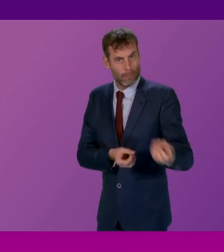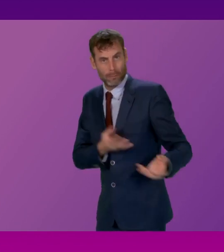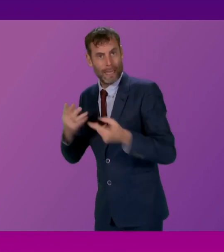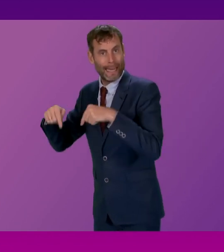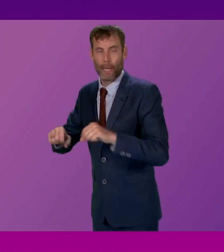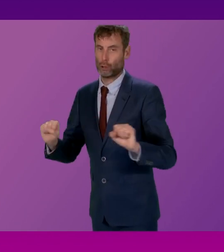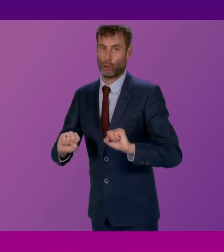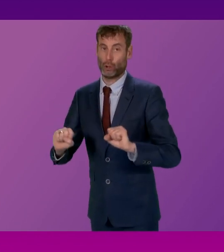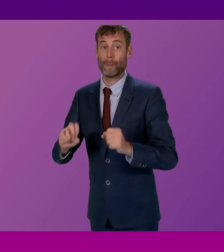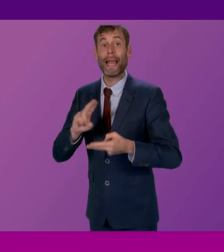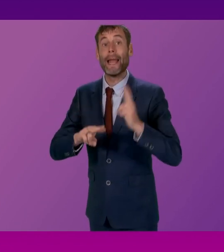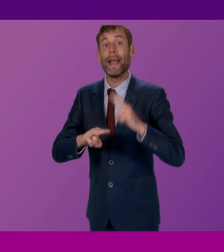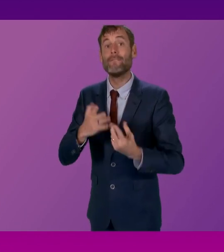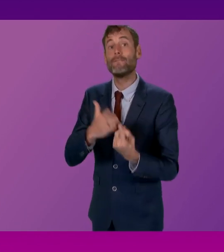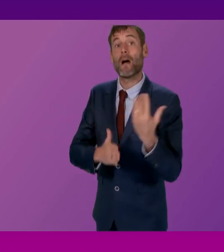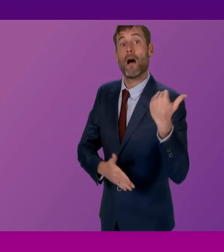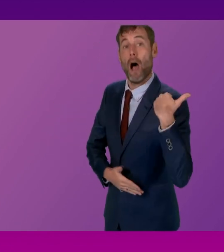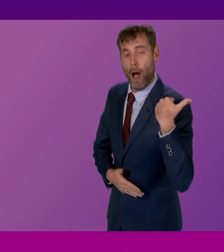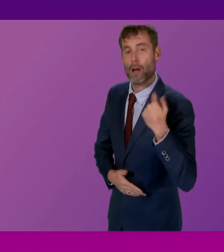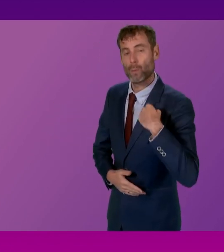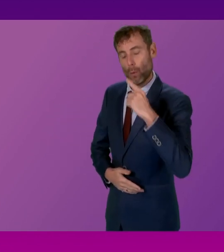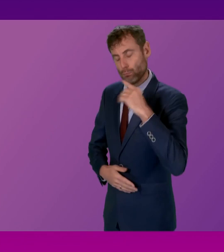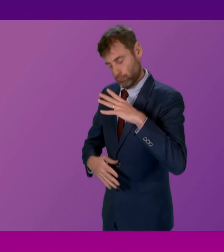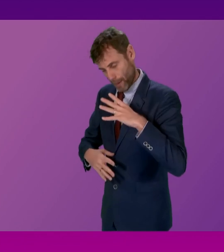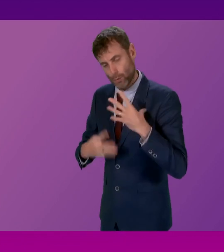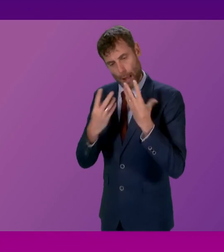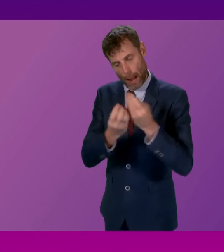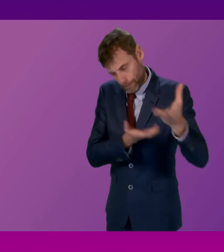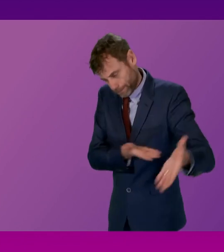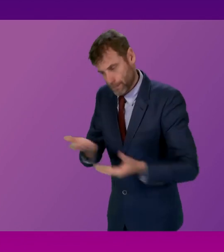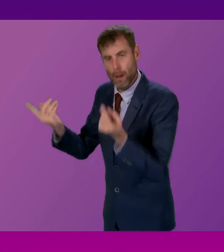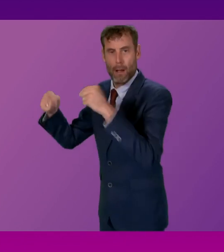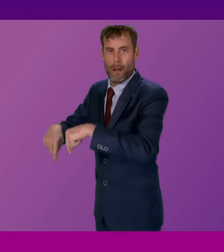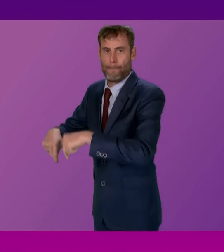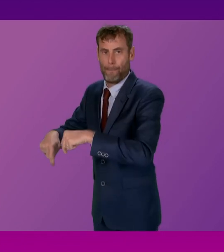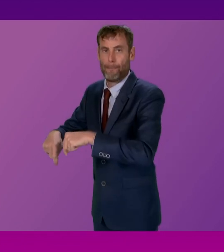that, if that request comes, the UK and Scotland will be ready to play their parts.